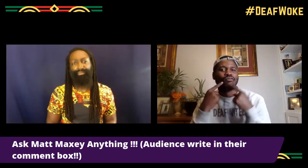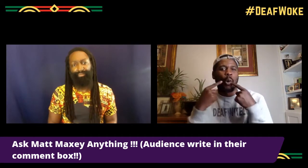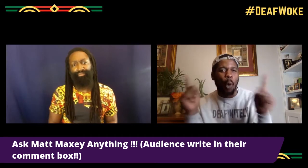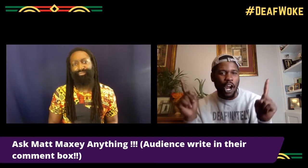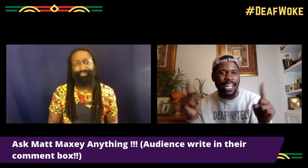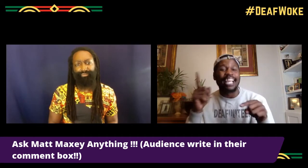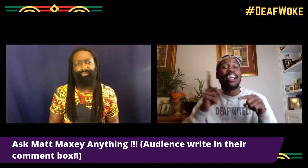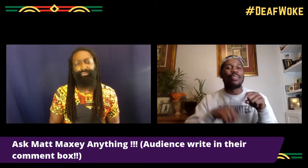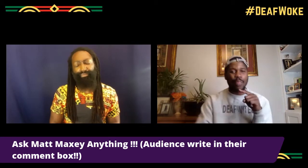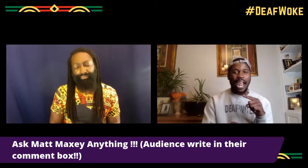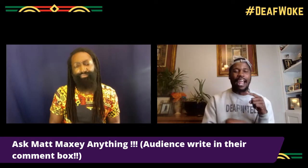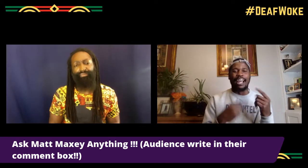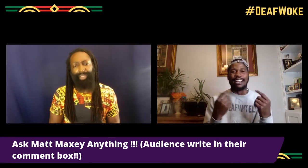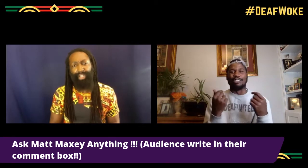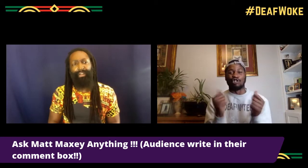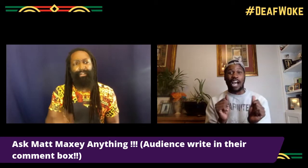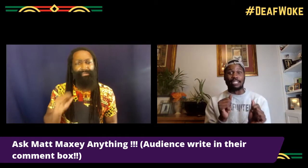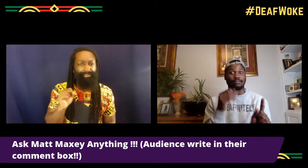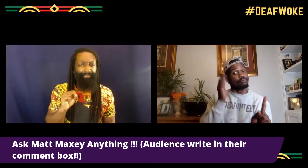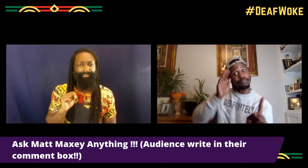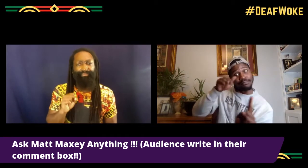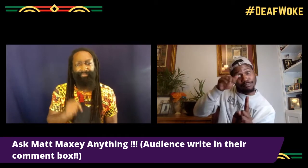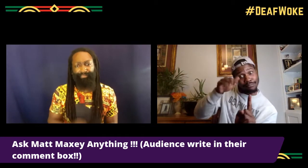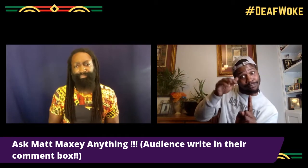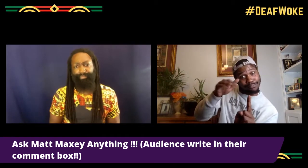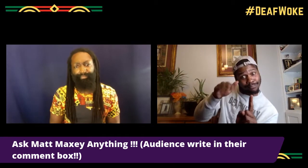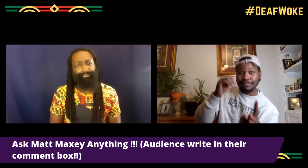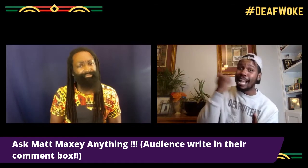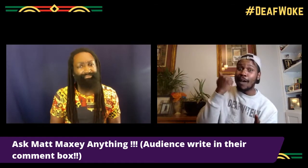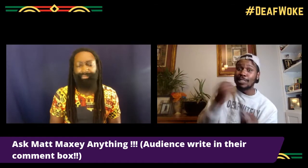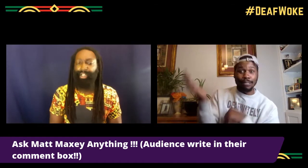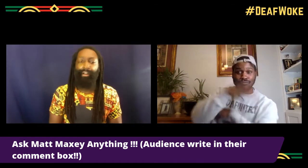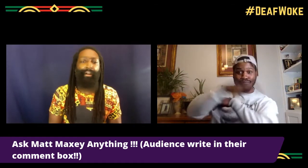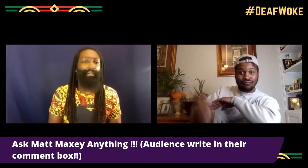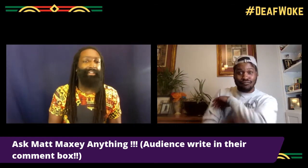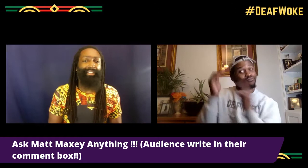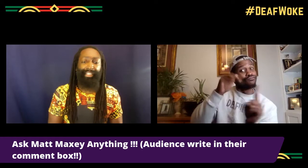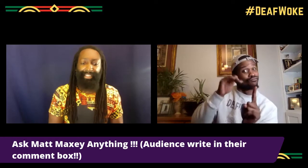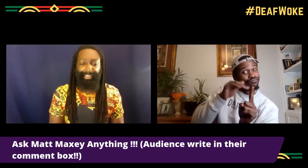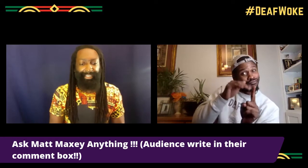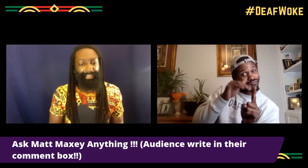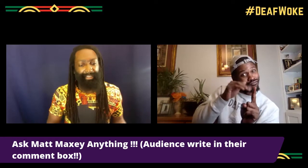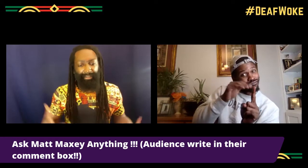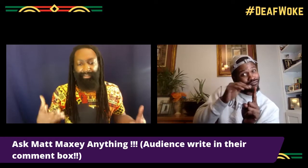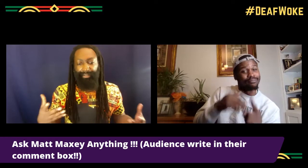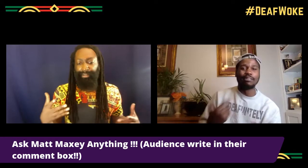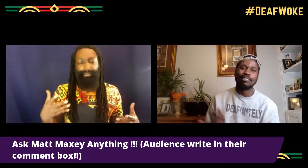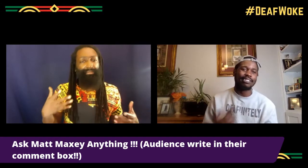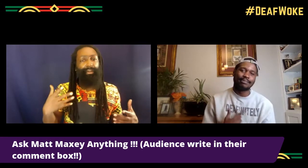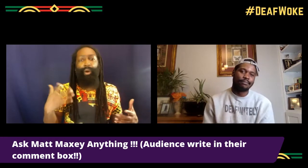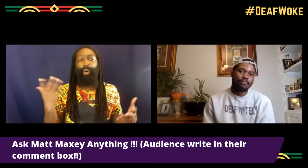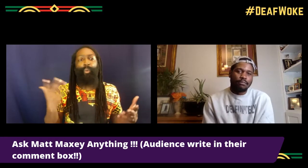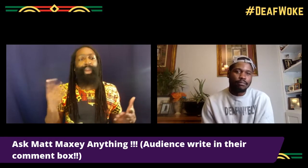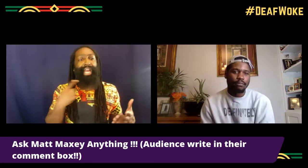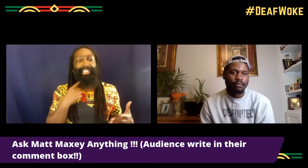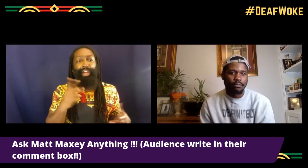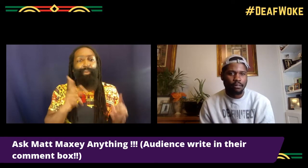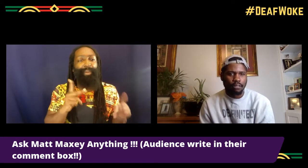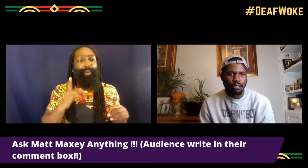So, that is the better chance instead of just going directly at one person, make it general. You know when you can, every day and every night